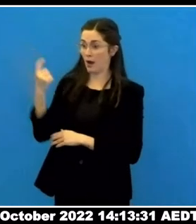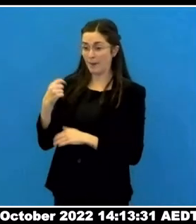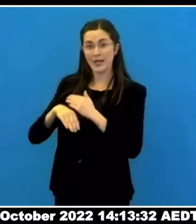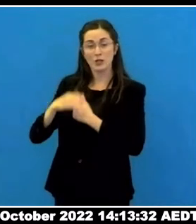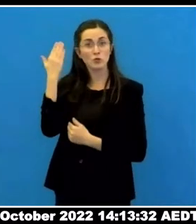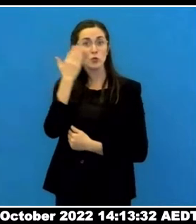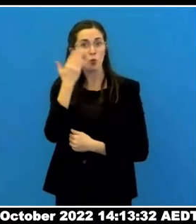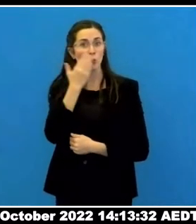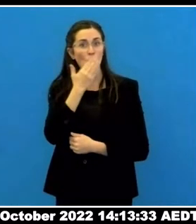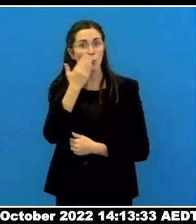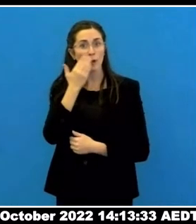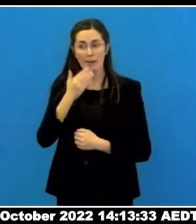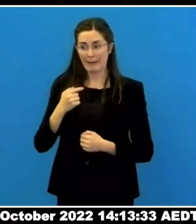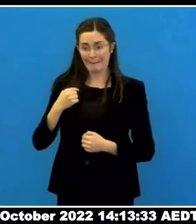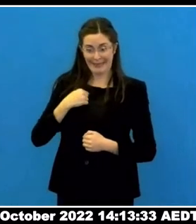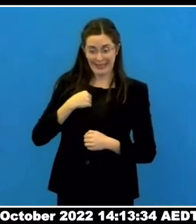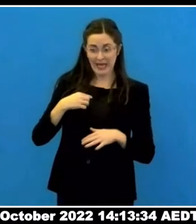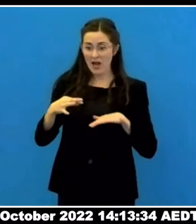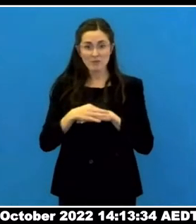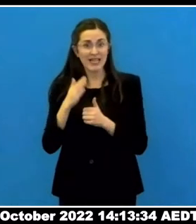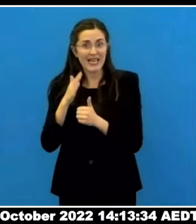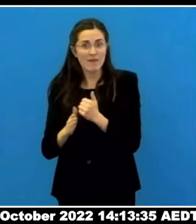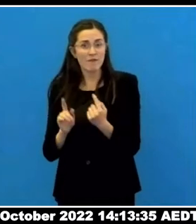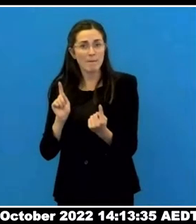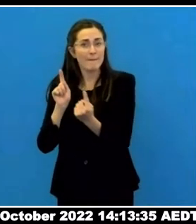My husband and I didn't meet with the therapist.